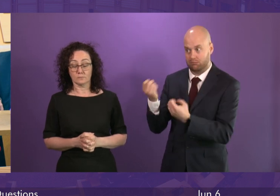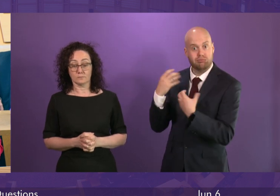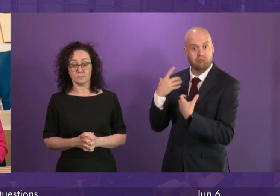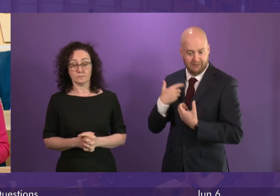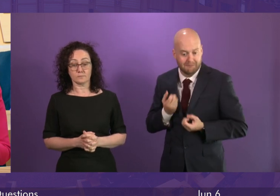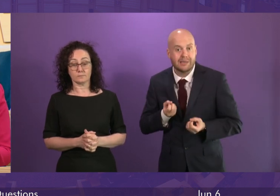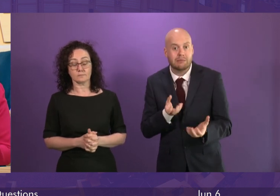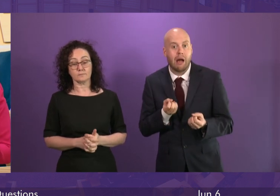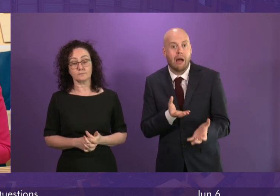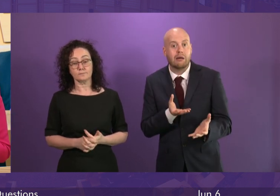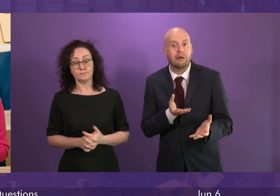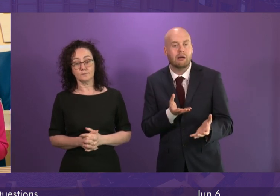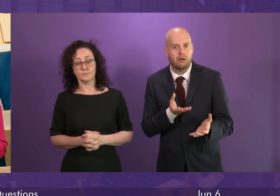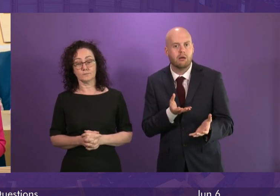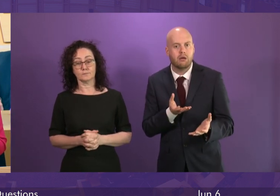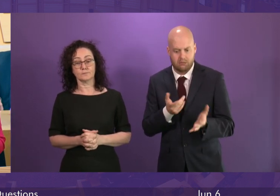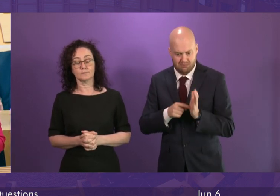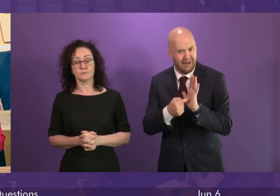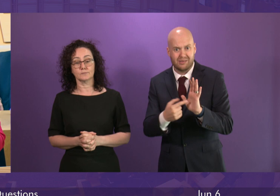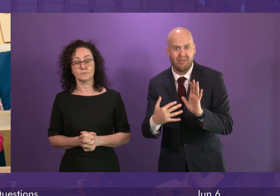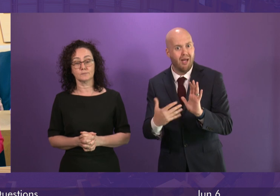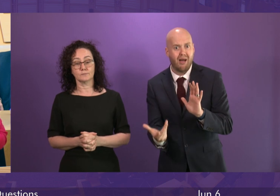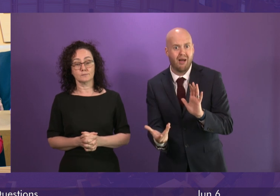Government, is it not time that we had ministers in charge who were prepared to face up to